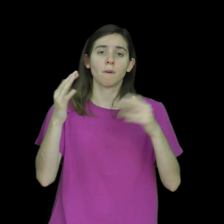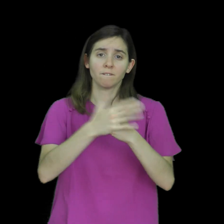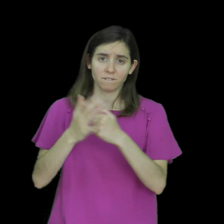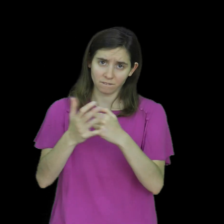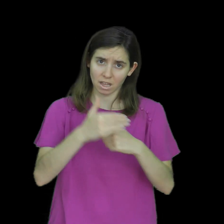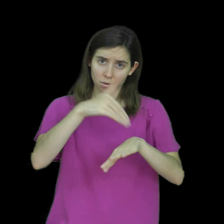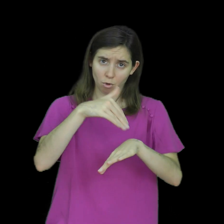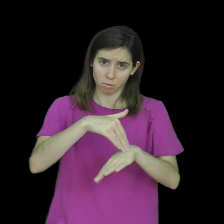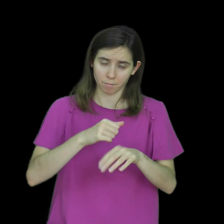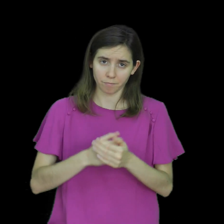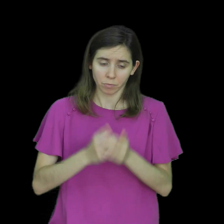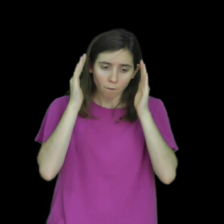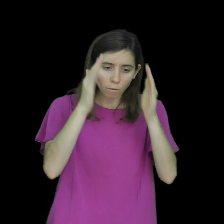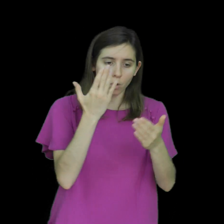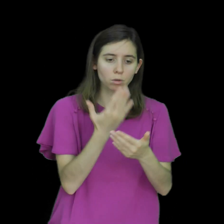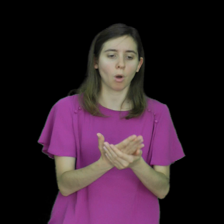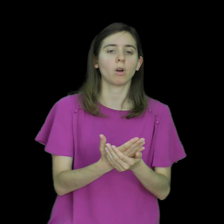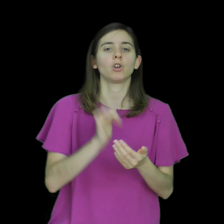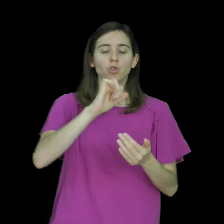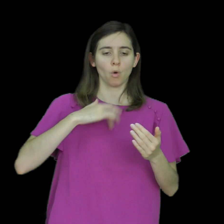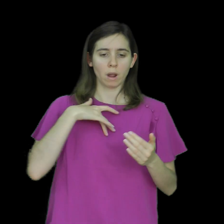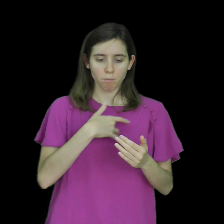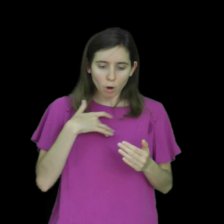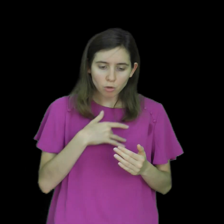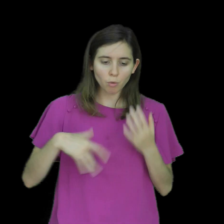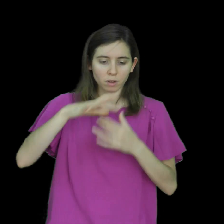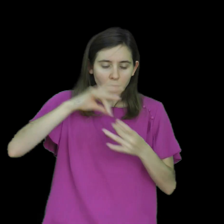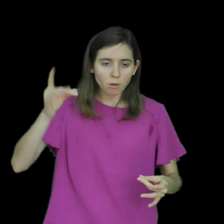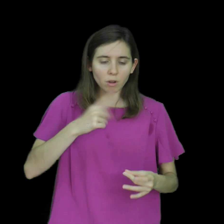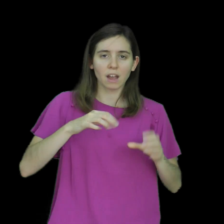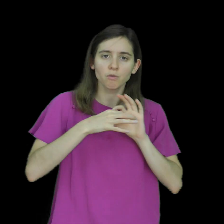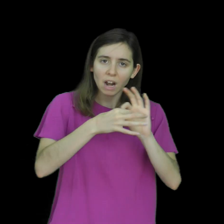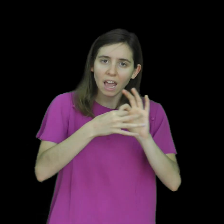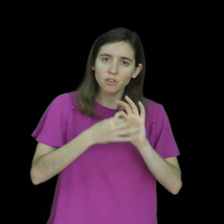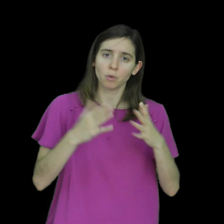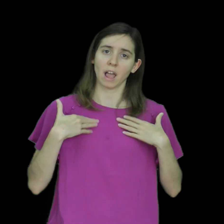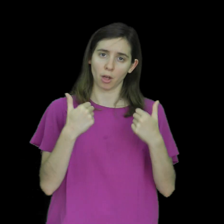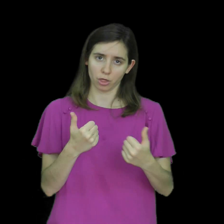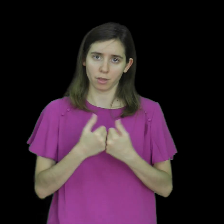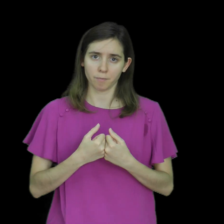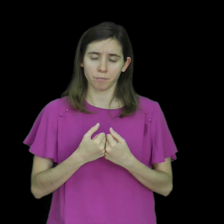Invest in your relational, emotional, and spiritual health. Consider learning more